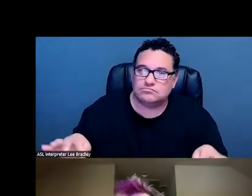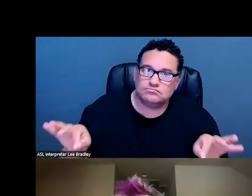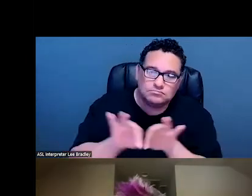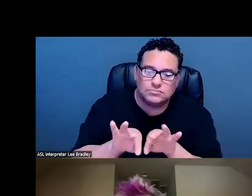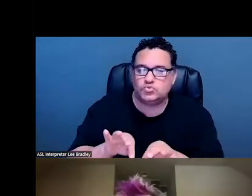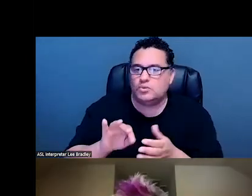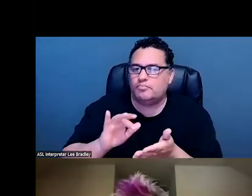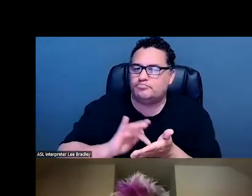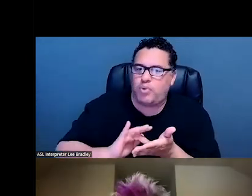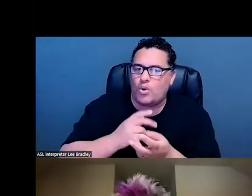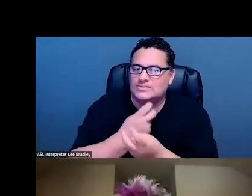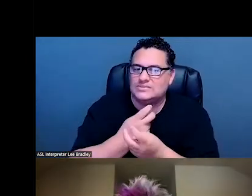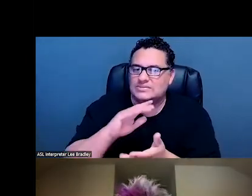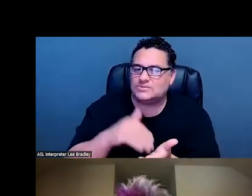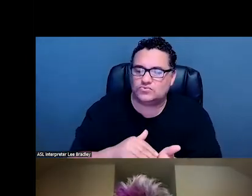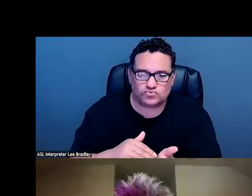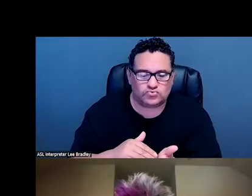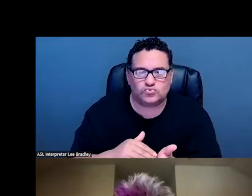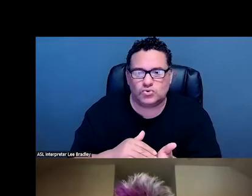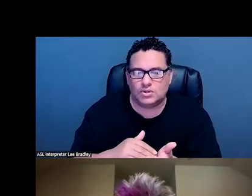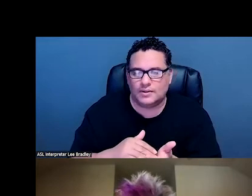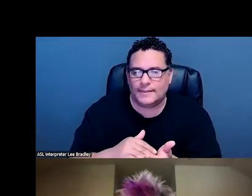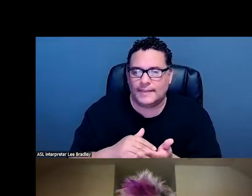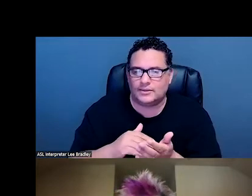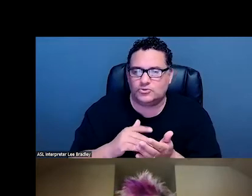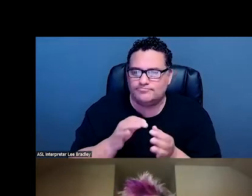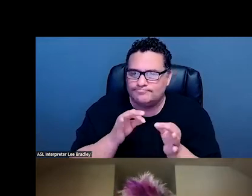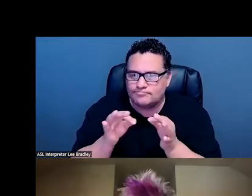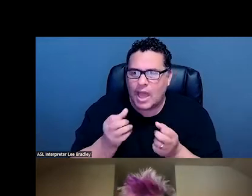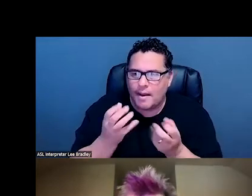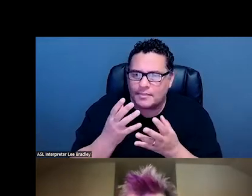TO MAKE THE CASE OF HOW MANY PATIENTS WE ARE MANAGING AT HOME, HOW WELL THEY ARE DOING,